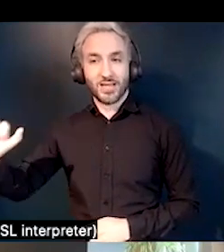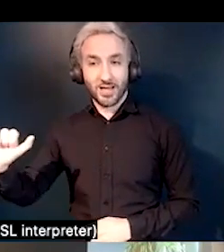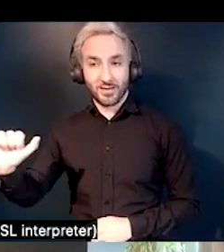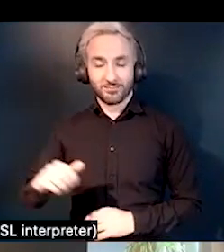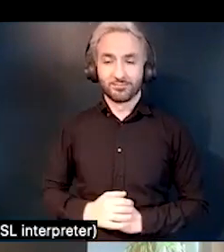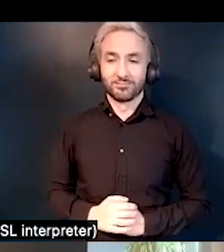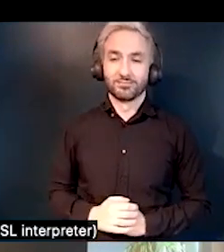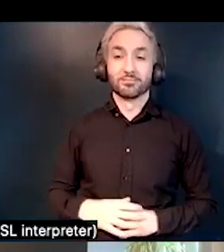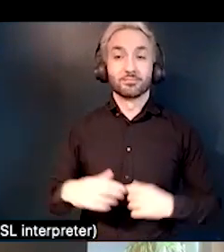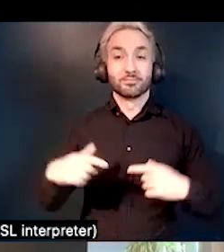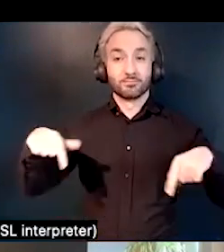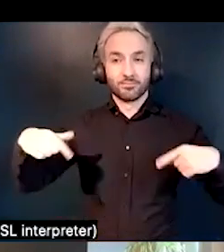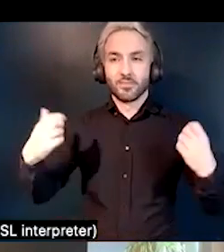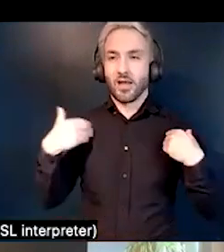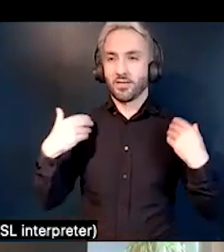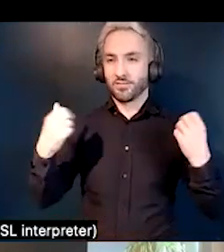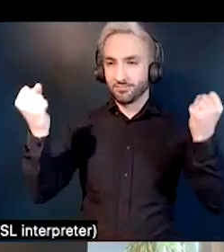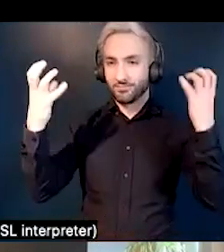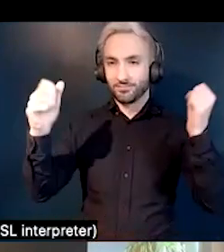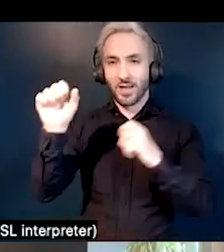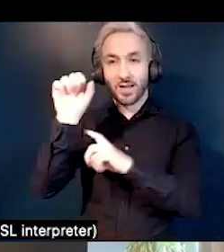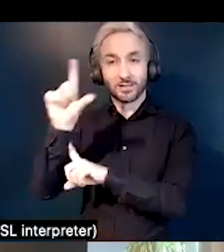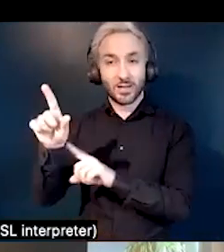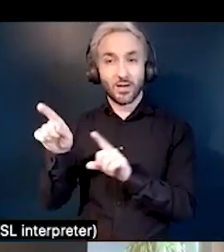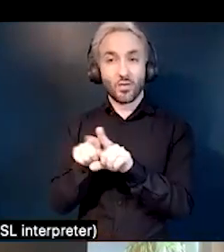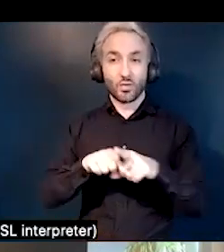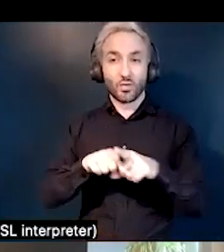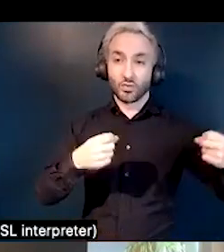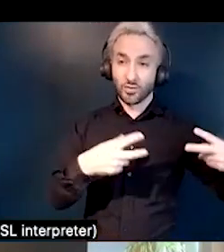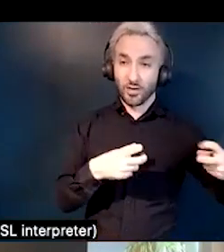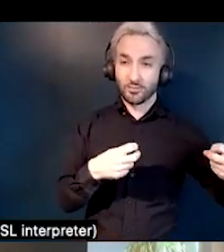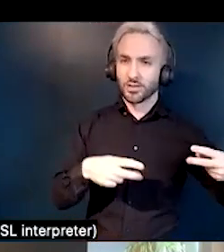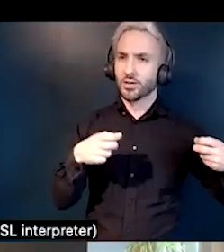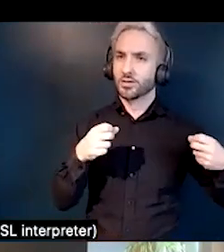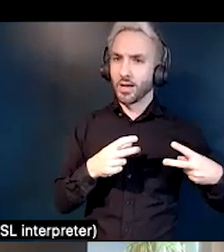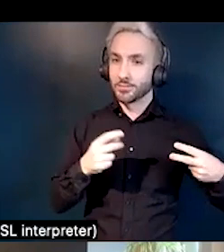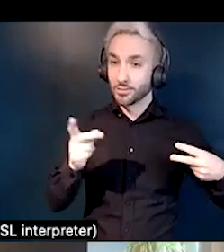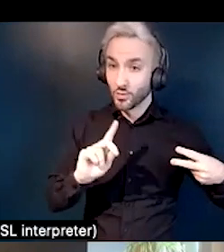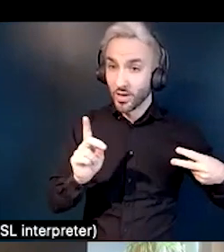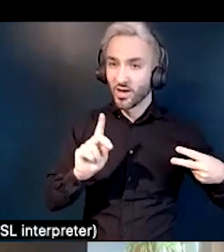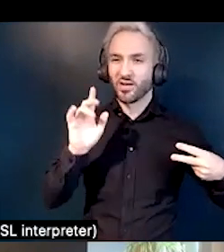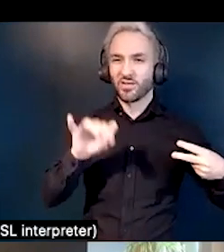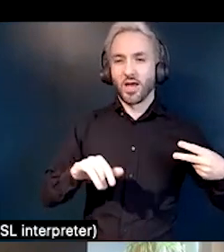this presentation. To see the captions, please find the Show Subtitle menu in the Zoom menu at